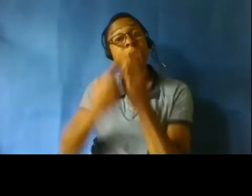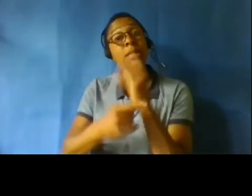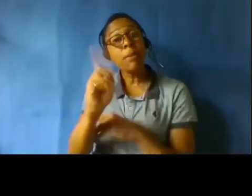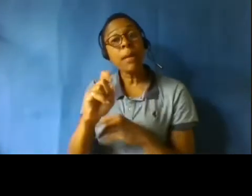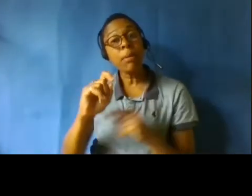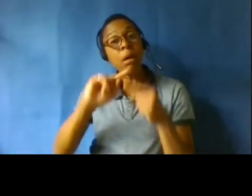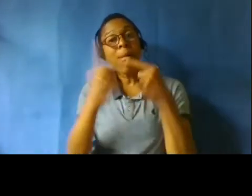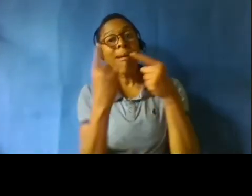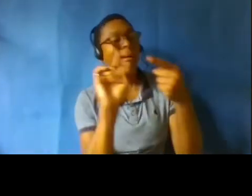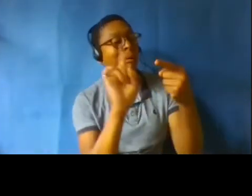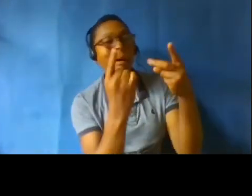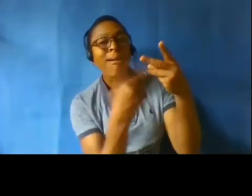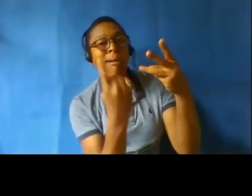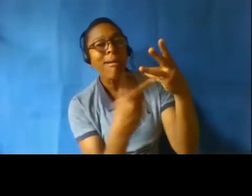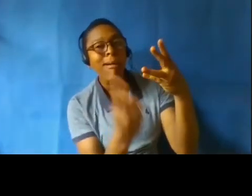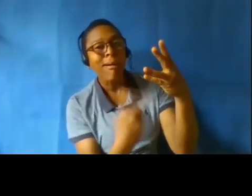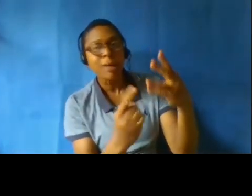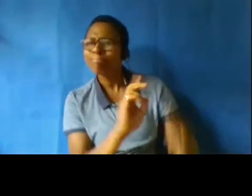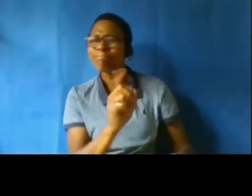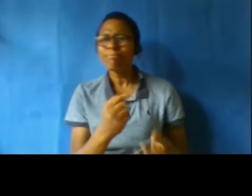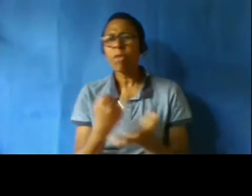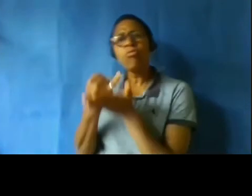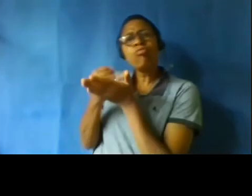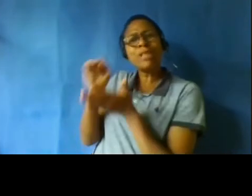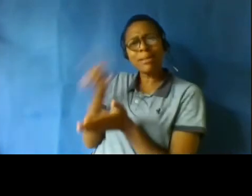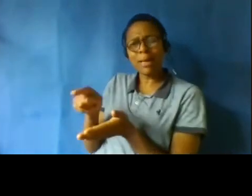a kind of liberation from the neurotypical gaze the neurotypical